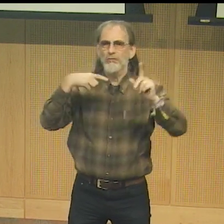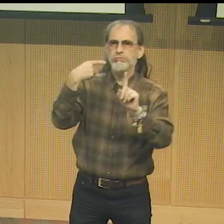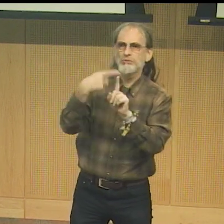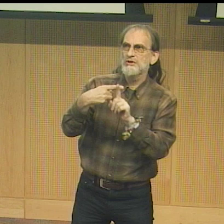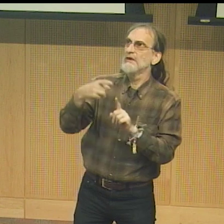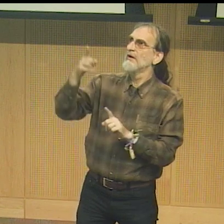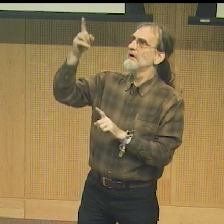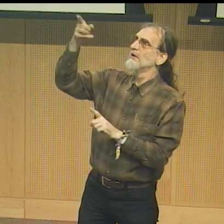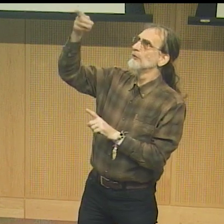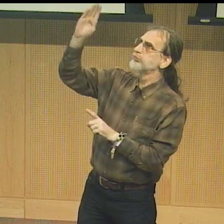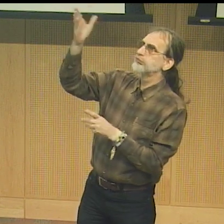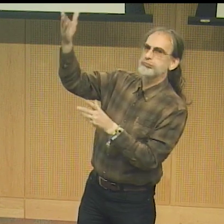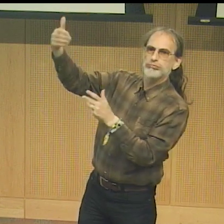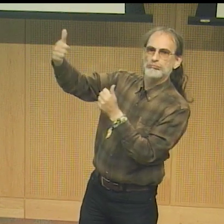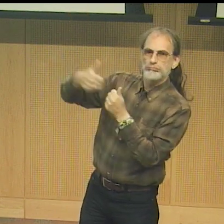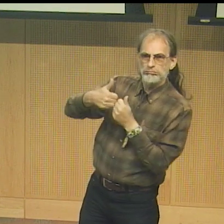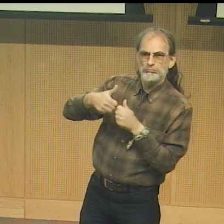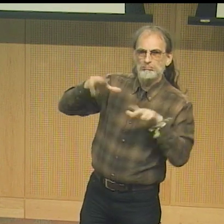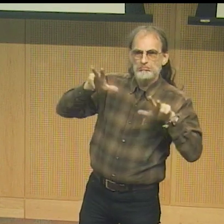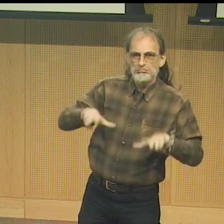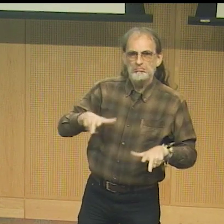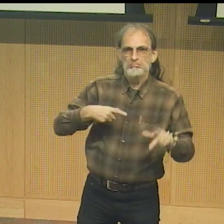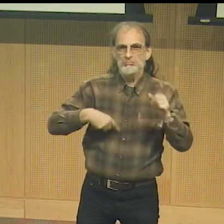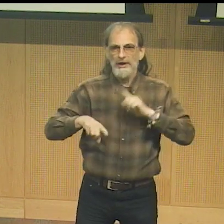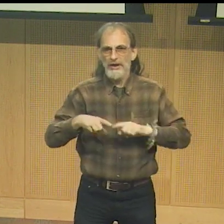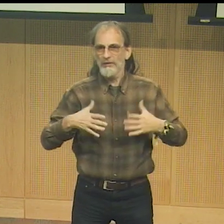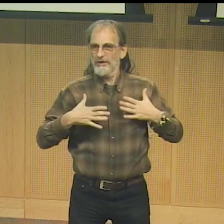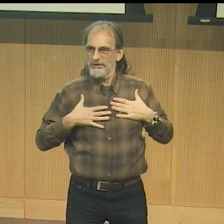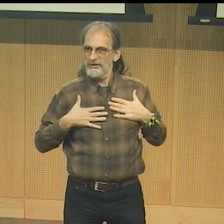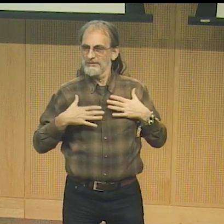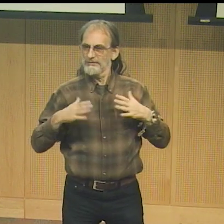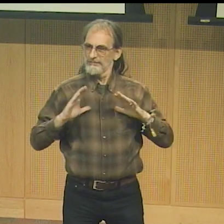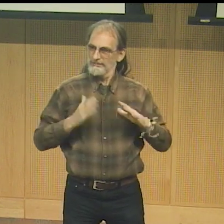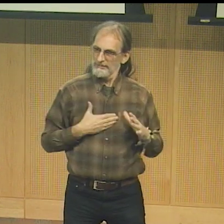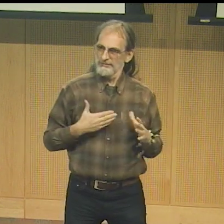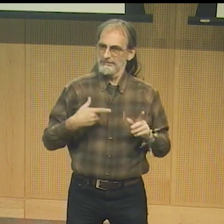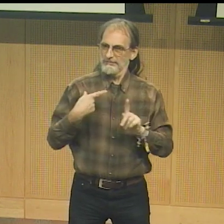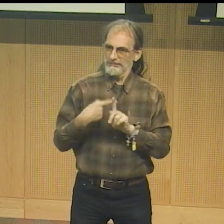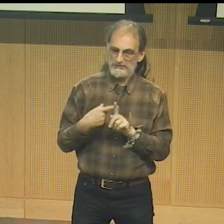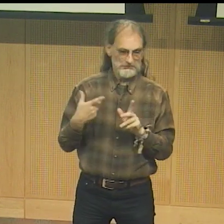divine rights were, whatever your human rights are to language and culture was given to you.